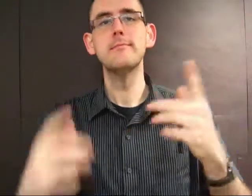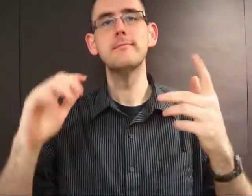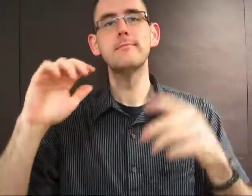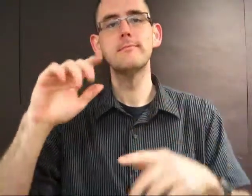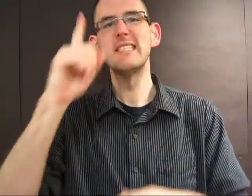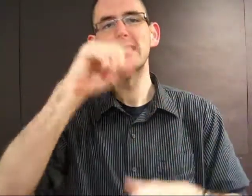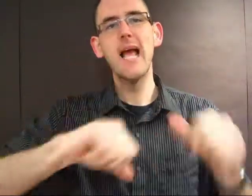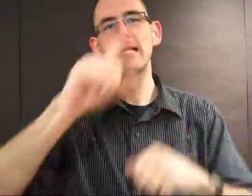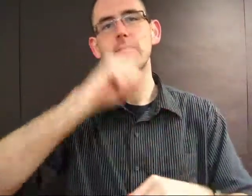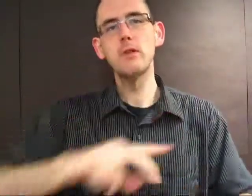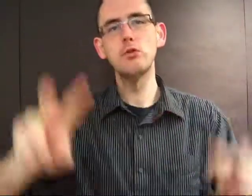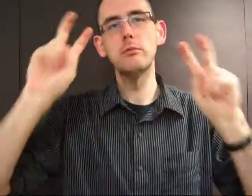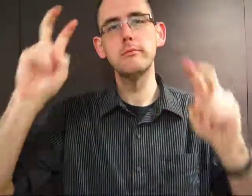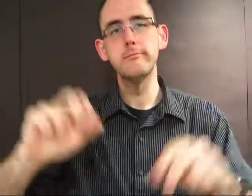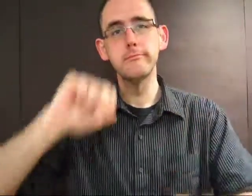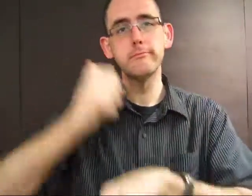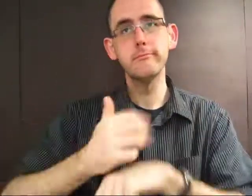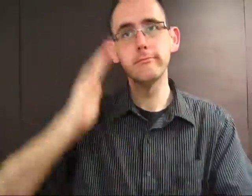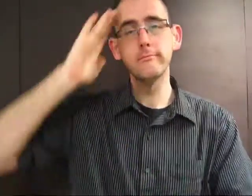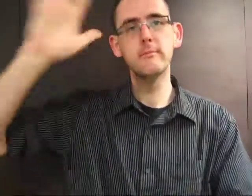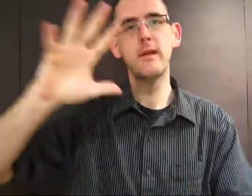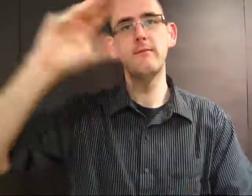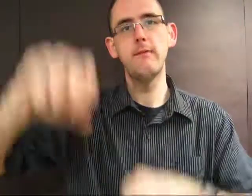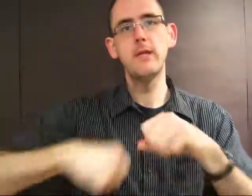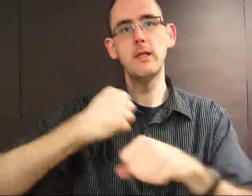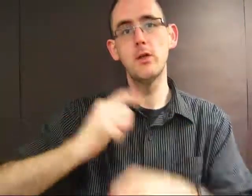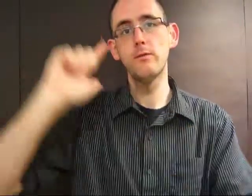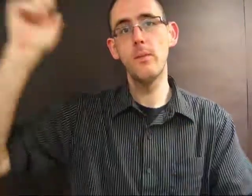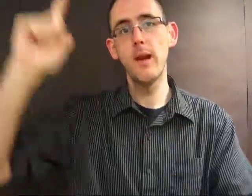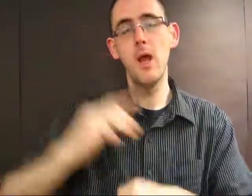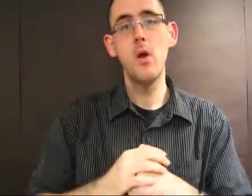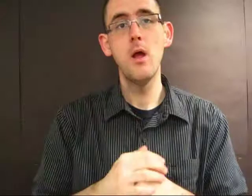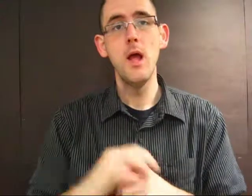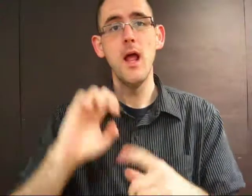A science fiction novel, in fact, set fifty years from now.